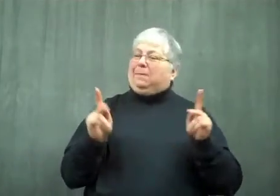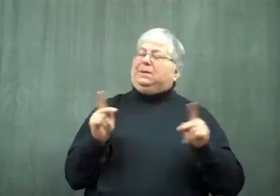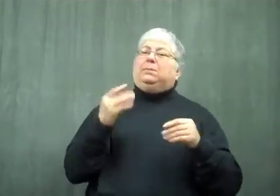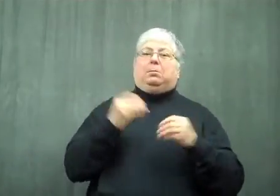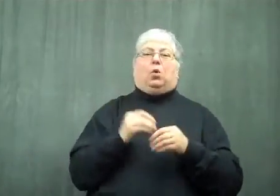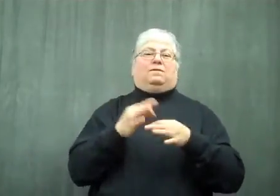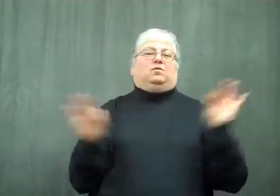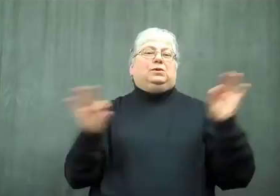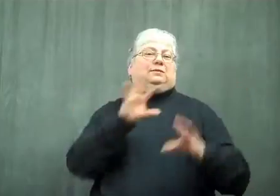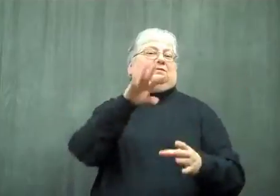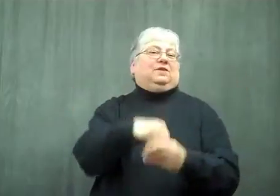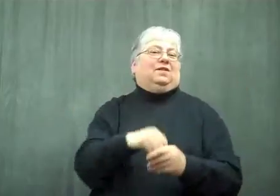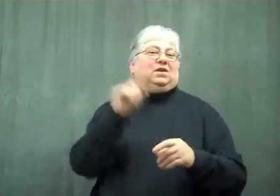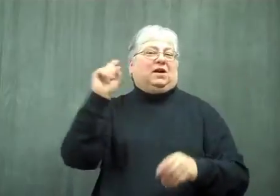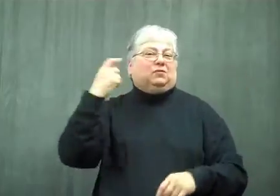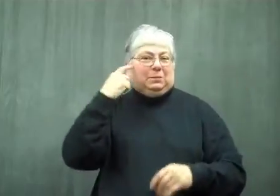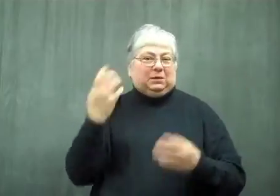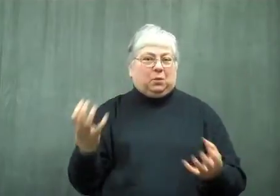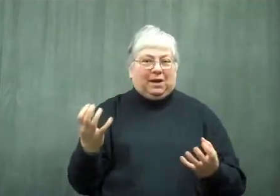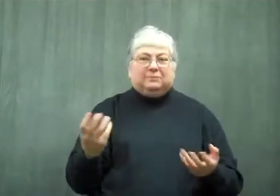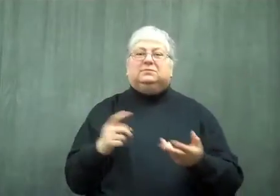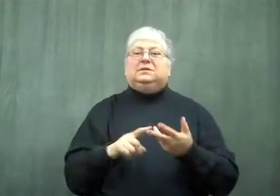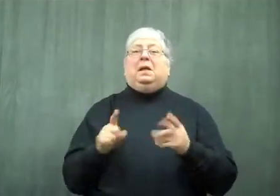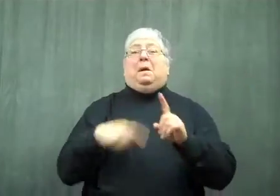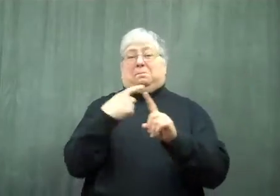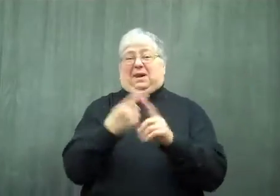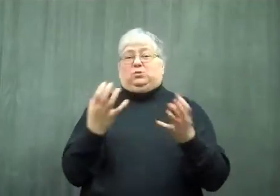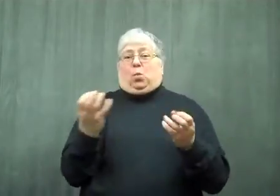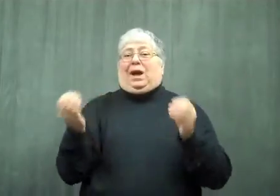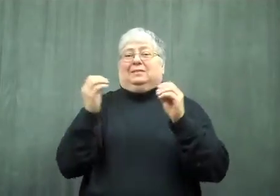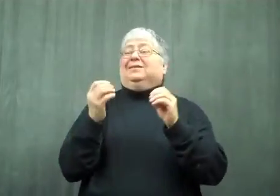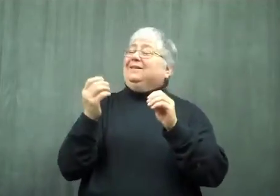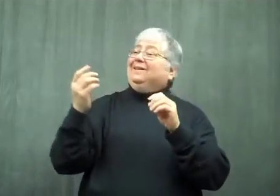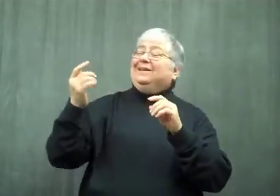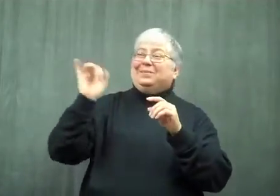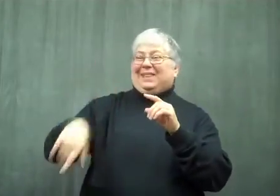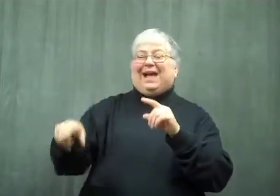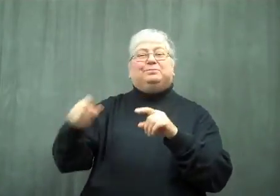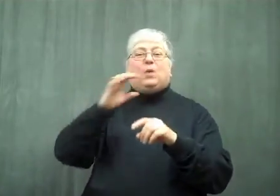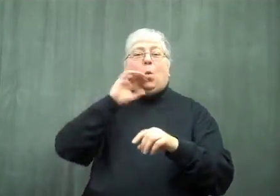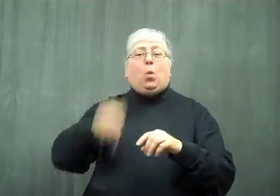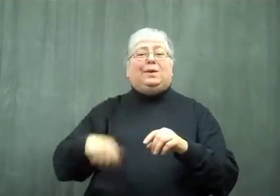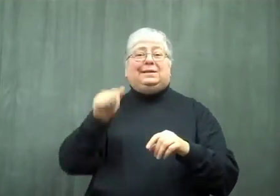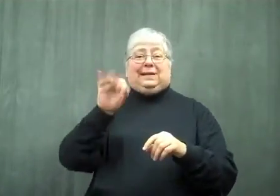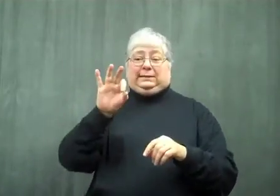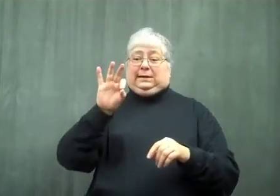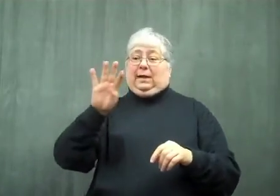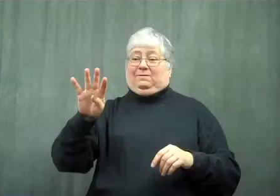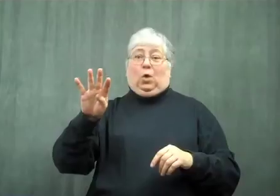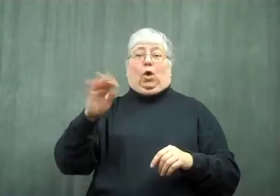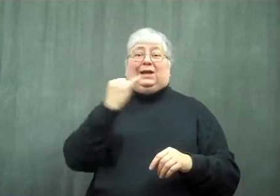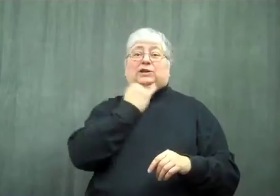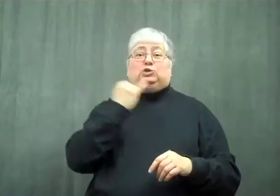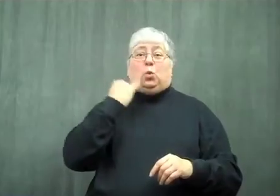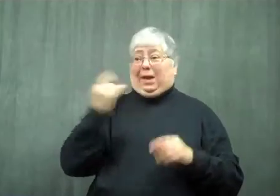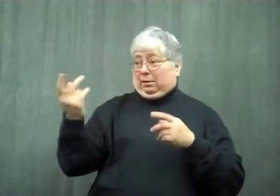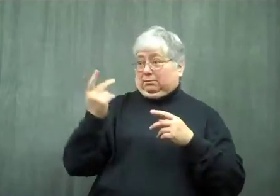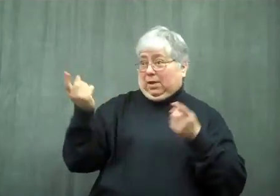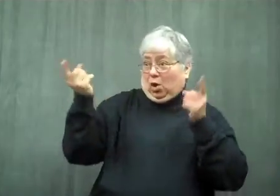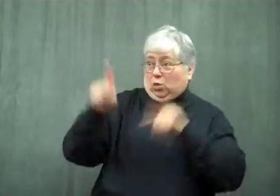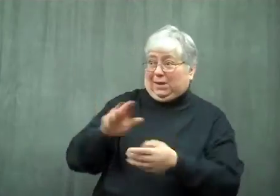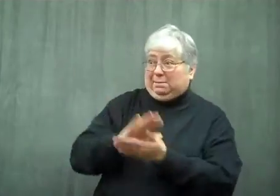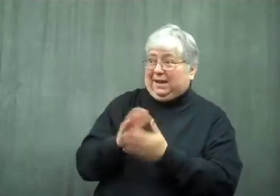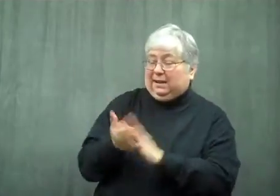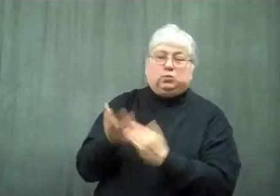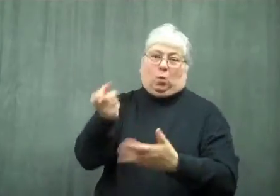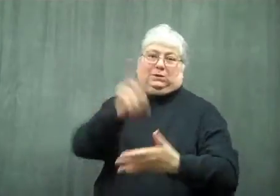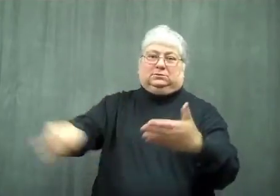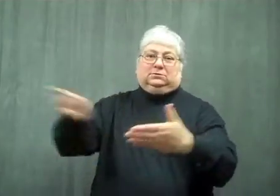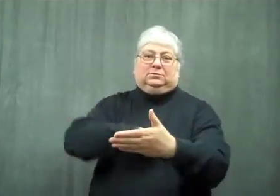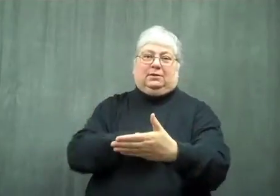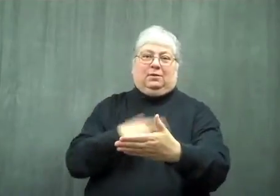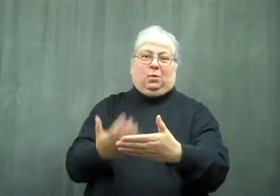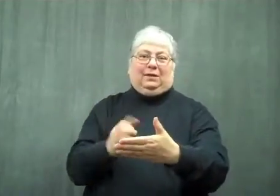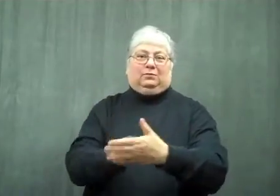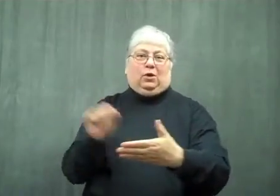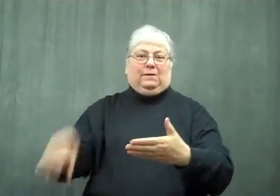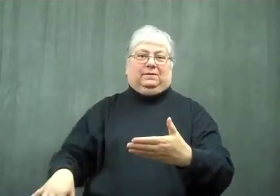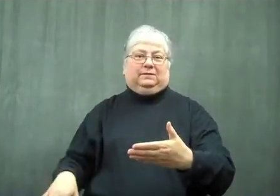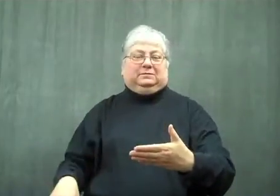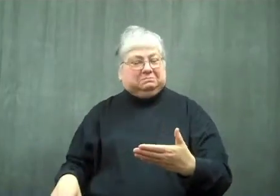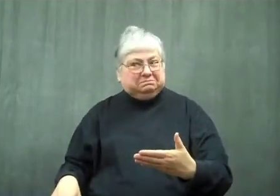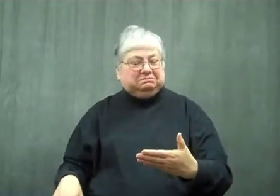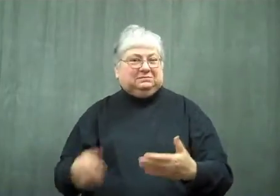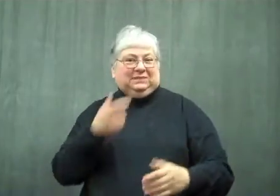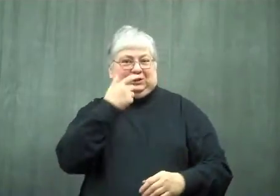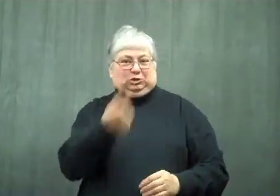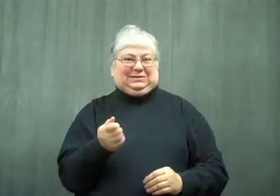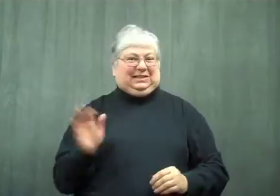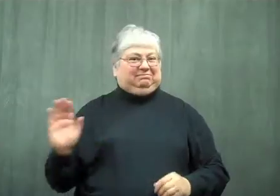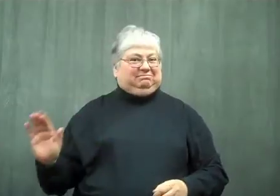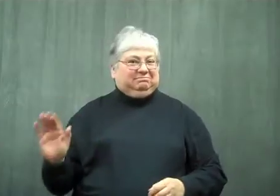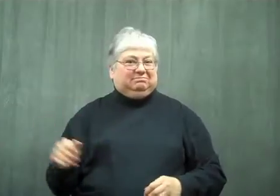democracy, and cancellation of 1994's peace treaty with Israel. That's interesting.